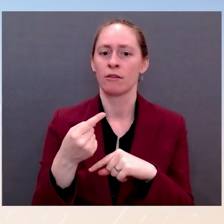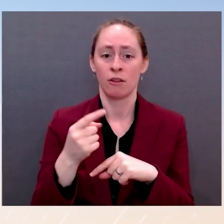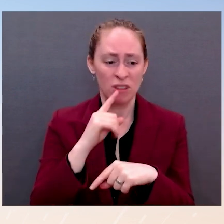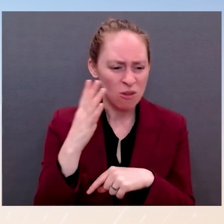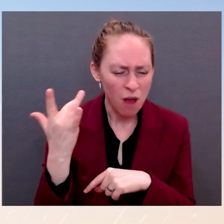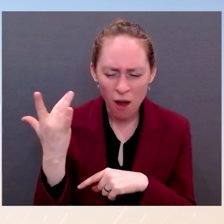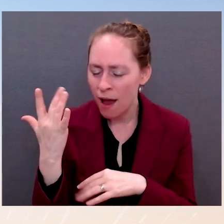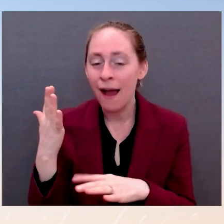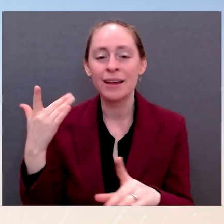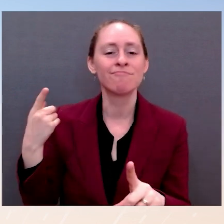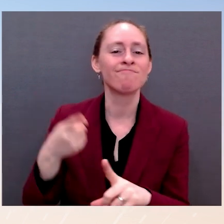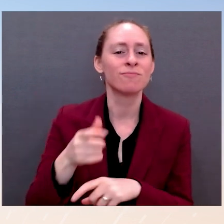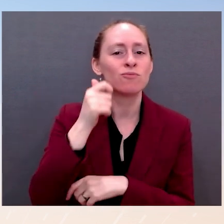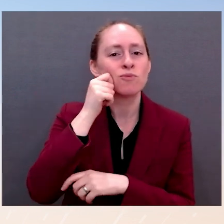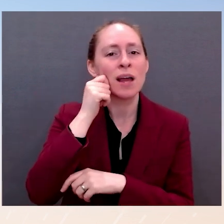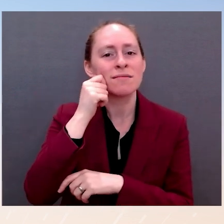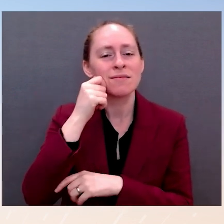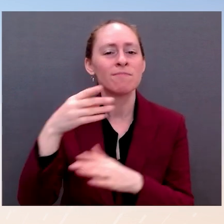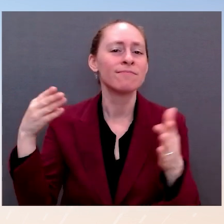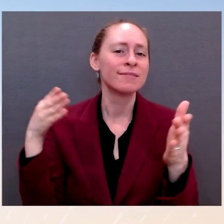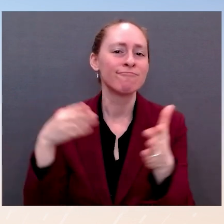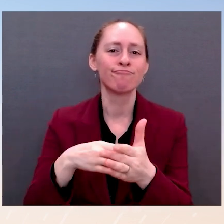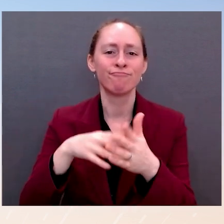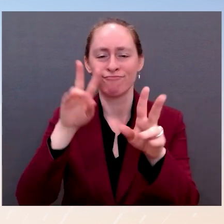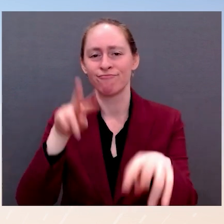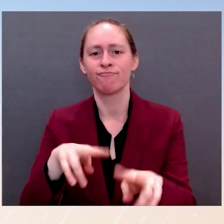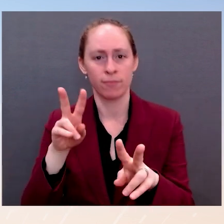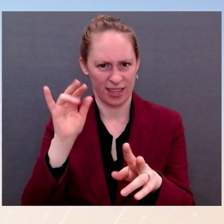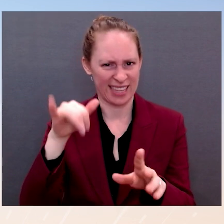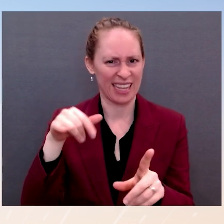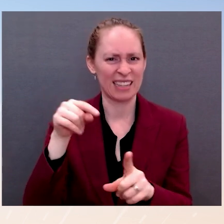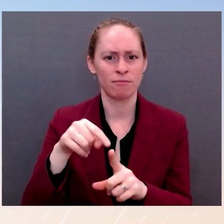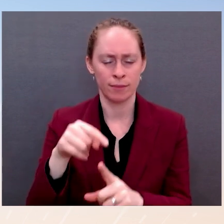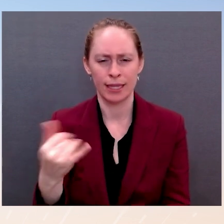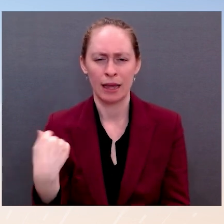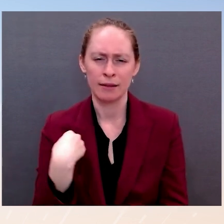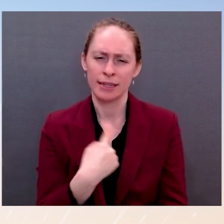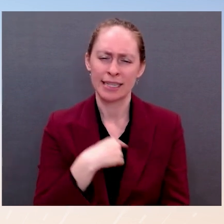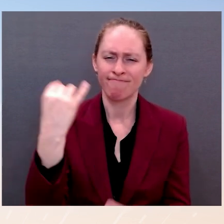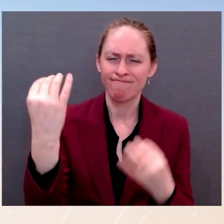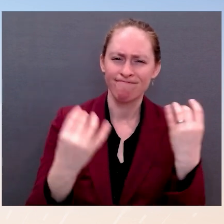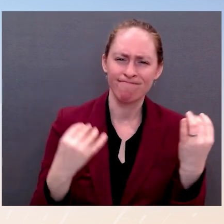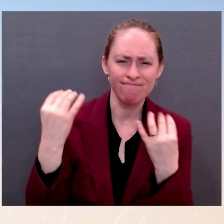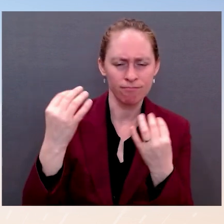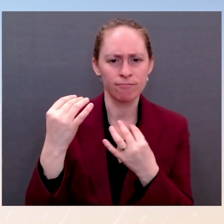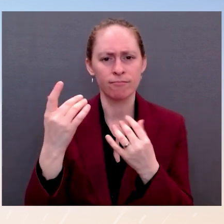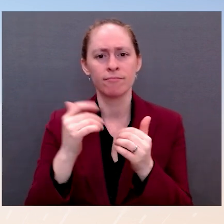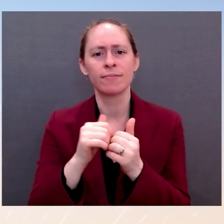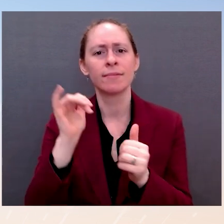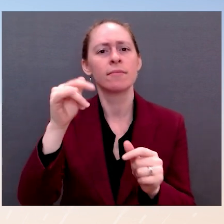Today, I'll be discussing these disparities primarily through a racial lens and how it impacts the black community.